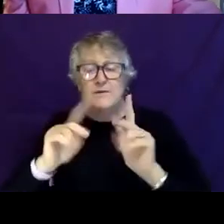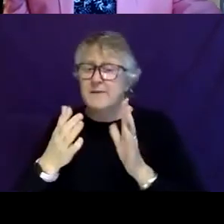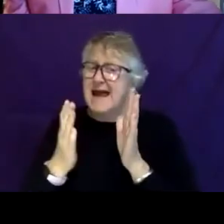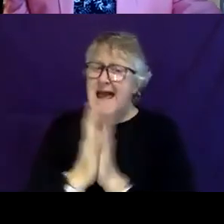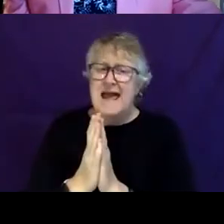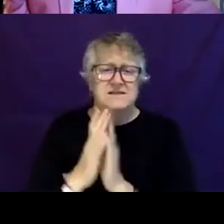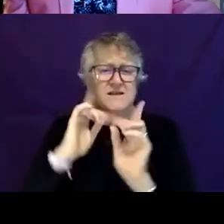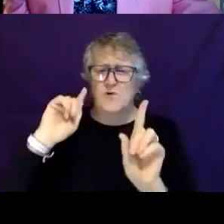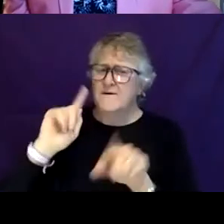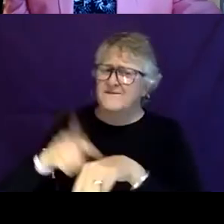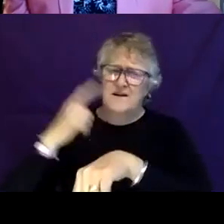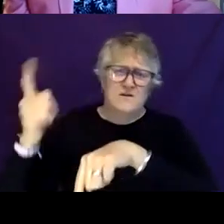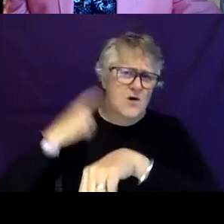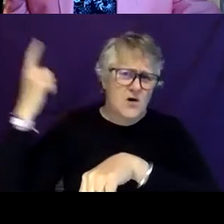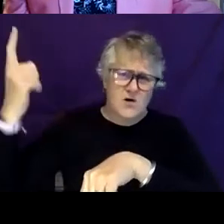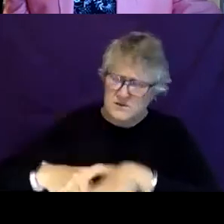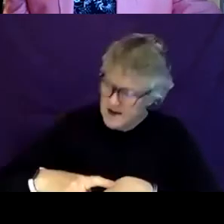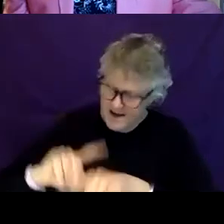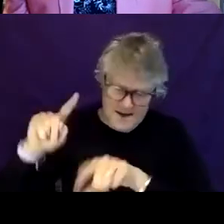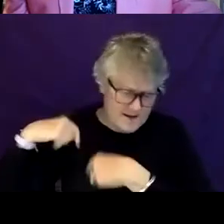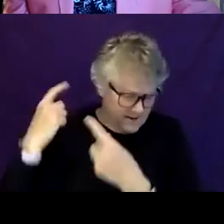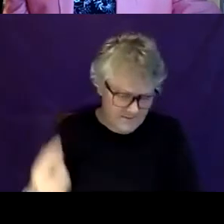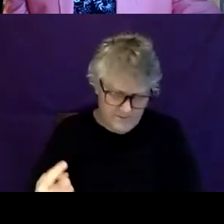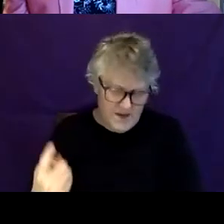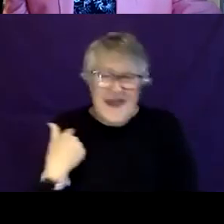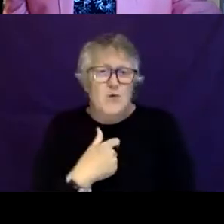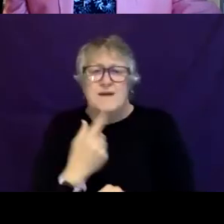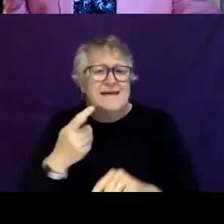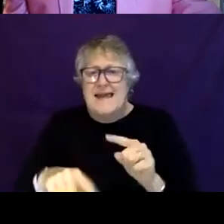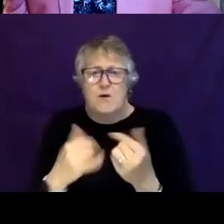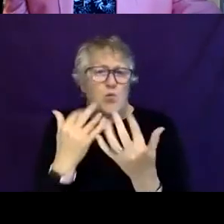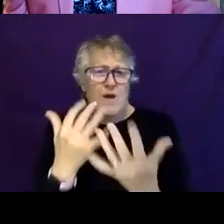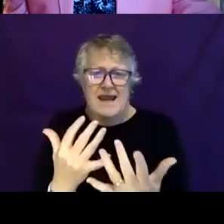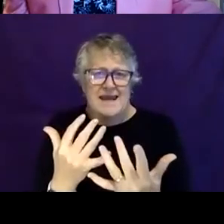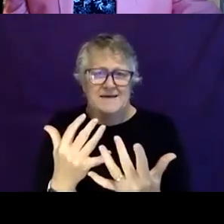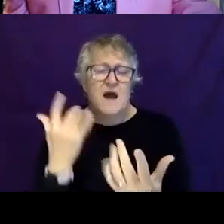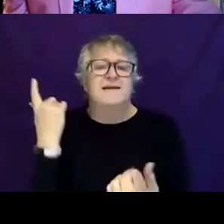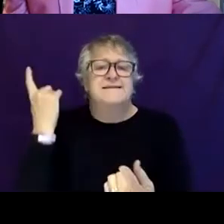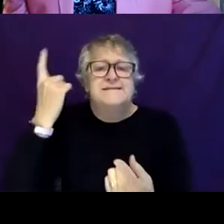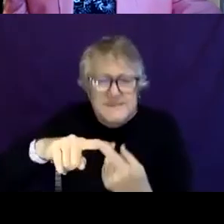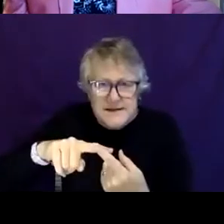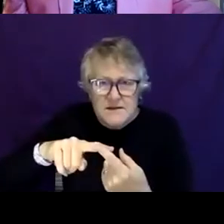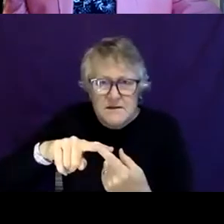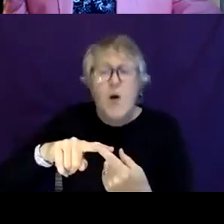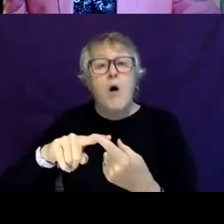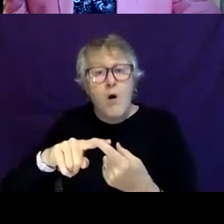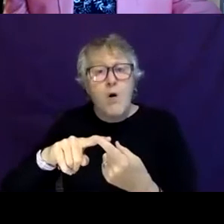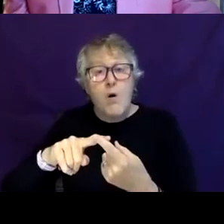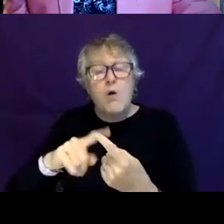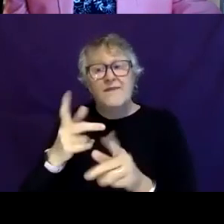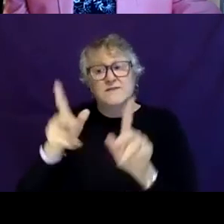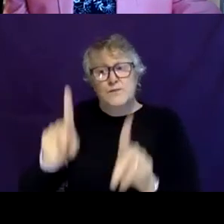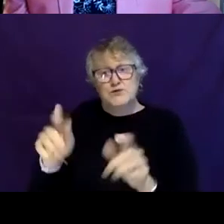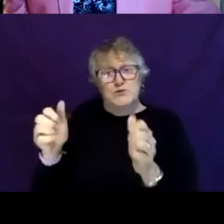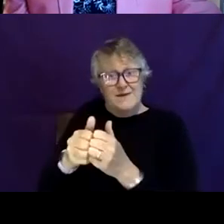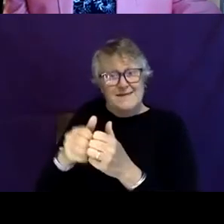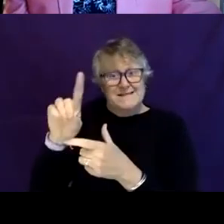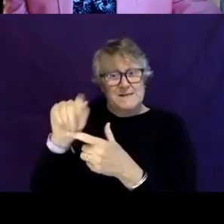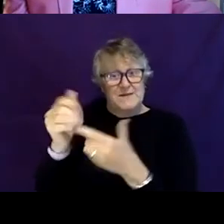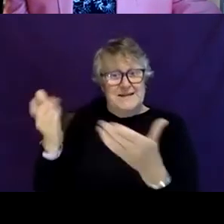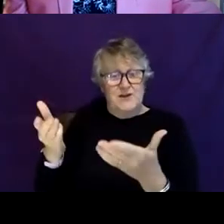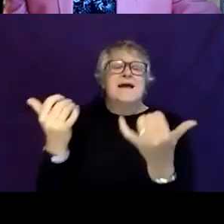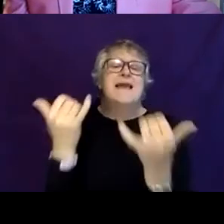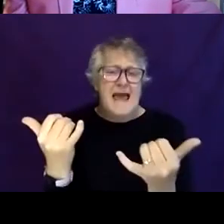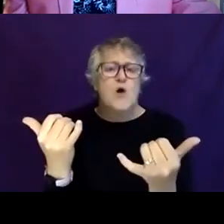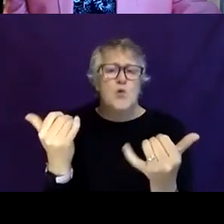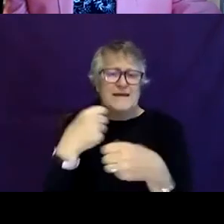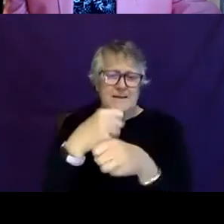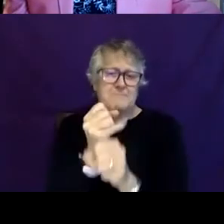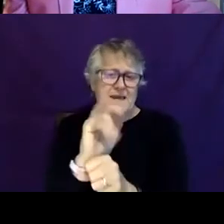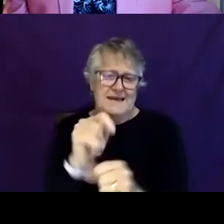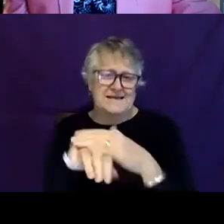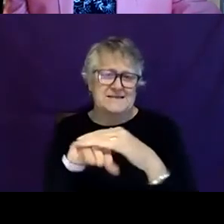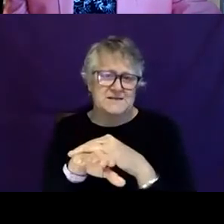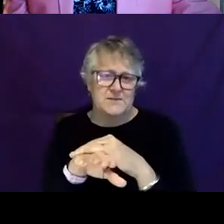So in the way we do our research in the way we do our work, we can't wait until, "Oh, there's a person with a disability here now let me make this project accessible" right or like, "well, no one showed up to our project last time, you know no one showed